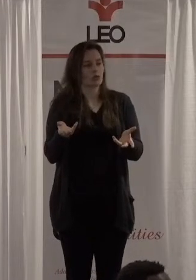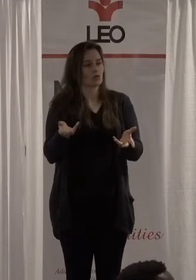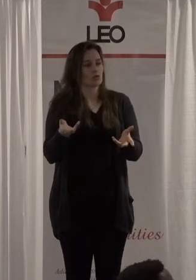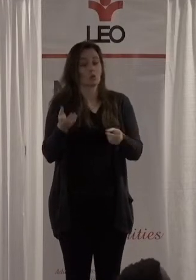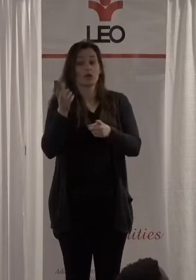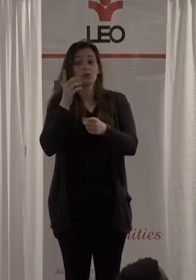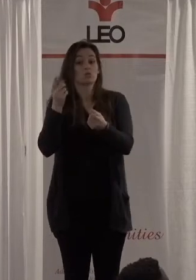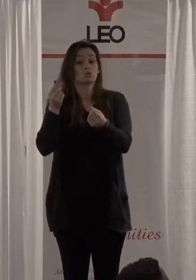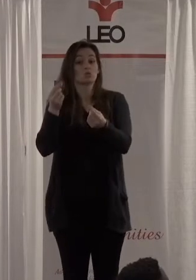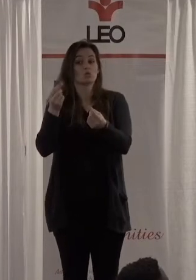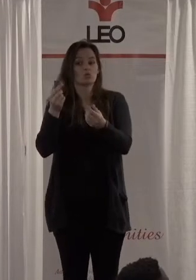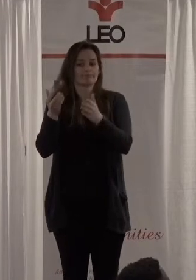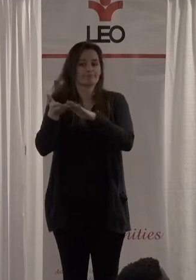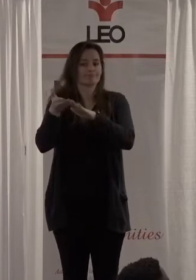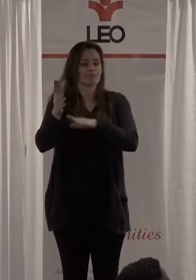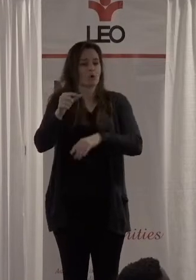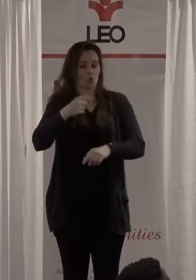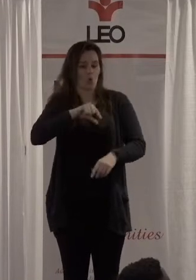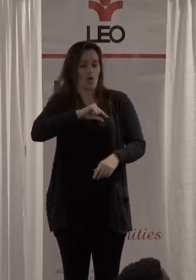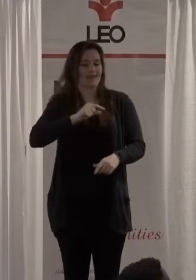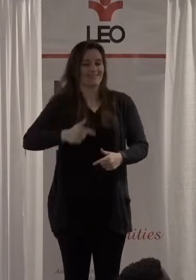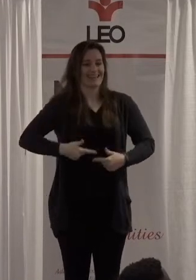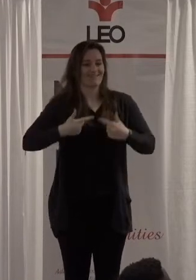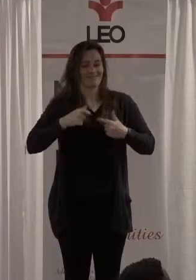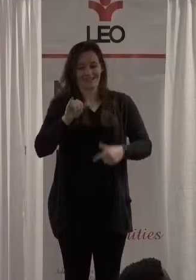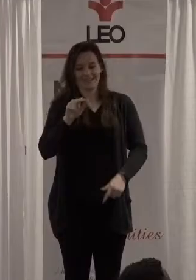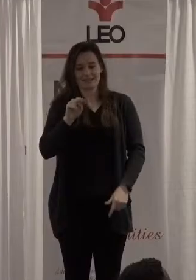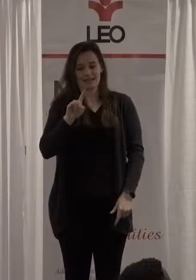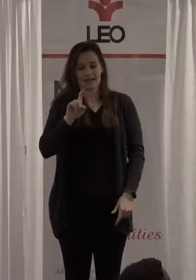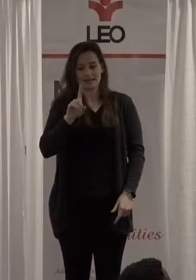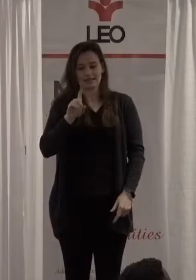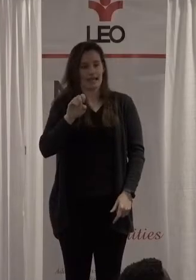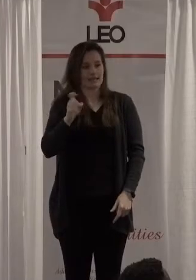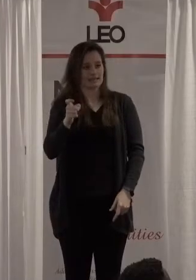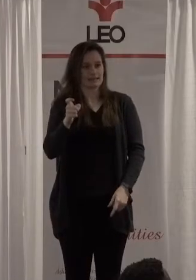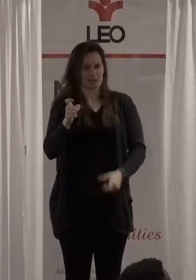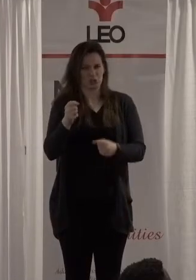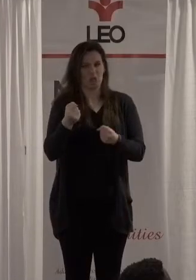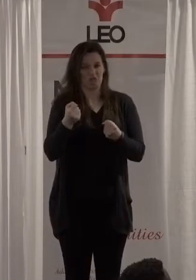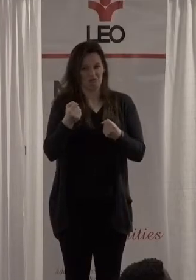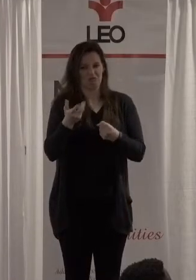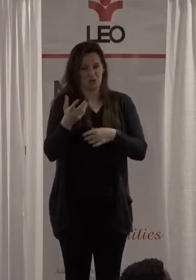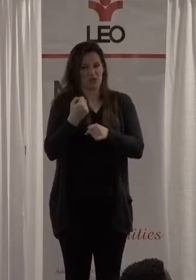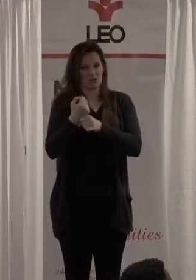HERE IN NOVA SCOTIA. THEY HAVE BEEN DOING THAT FOR A NUMBER OF YEARS. I'M NOT GOING TO STEAL HIS THUNDER